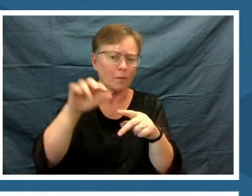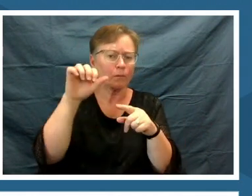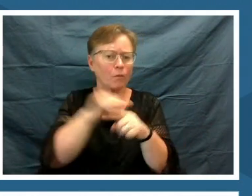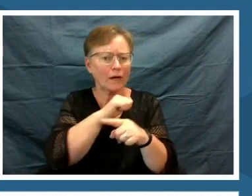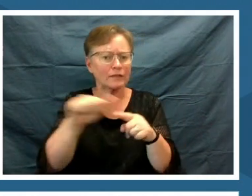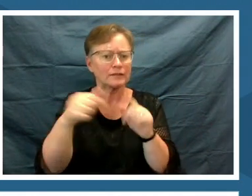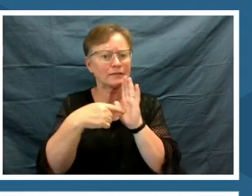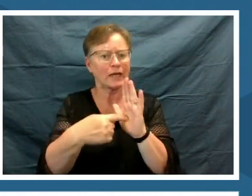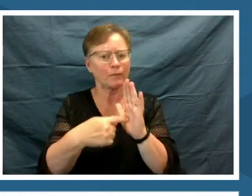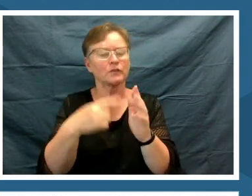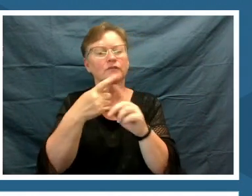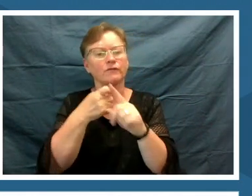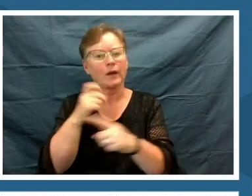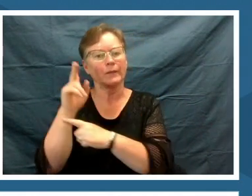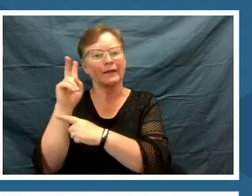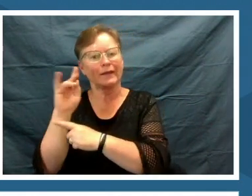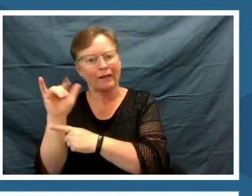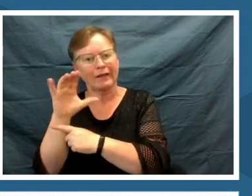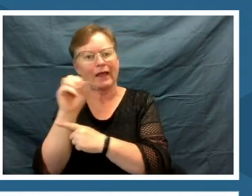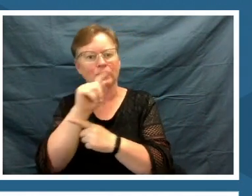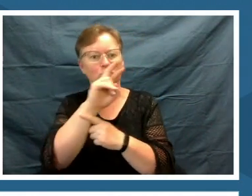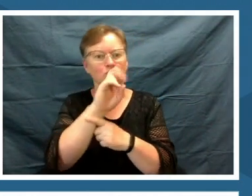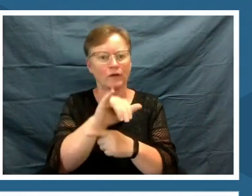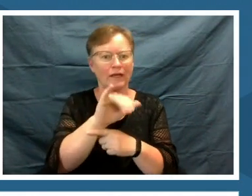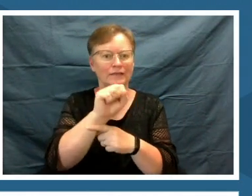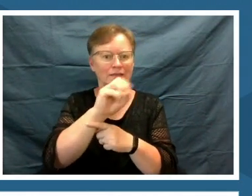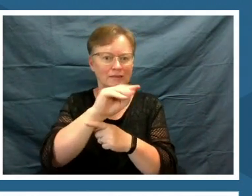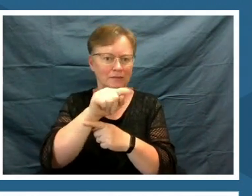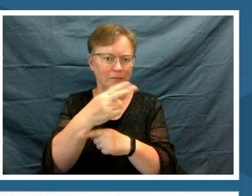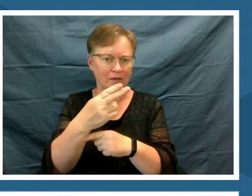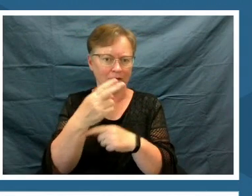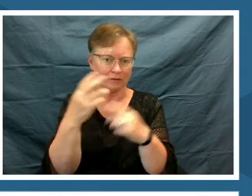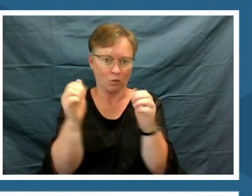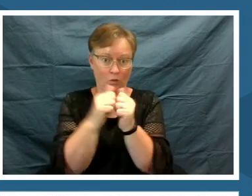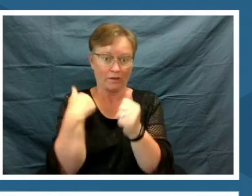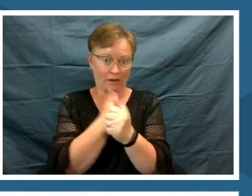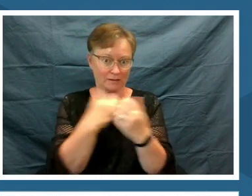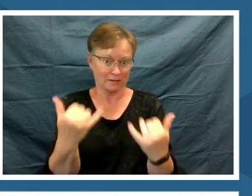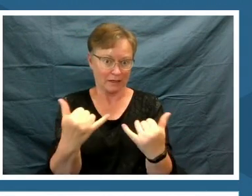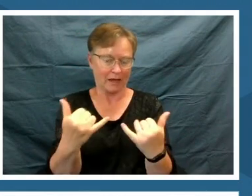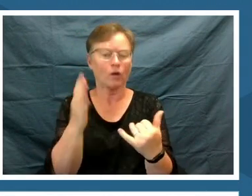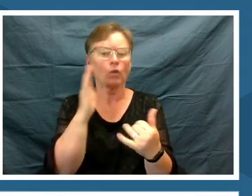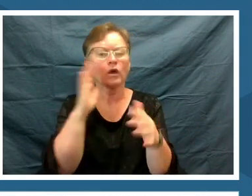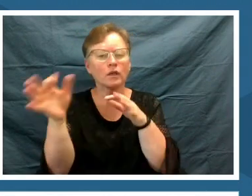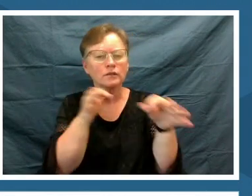trey smith who are with us today and will talk about how to achieve a pathway